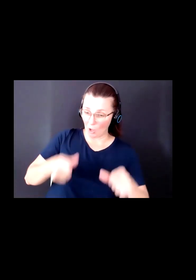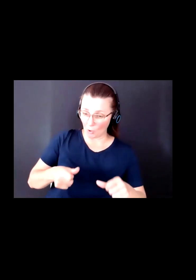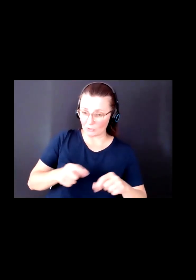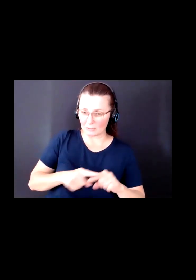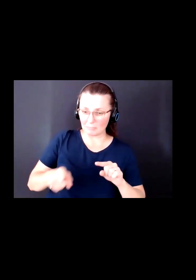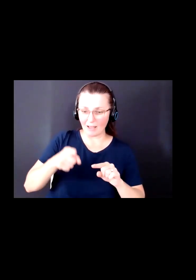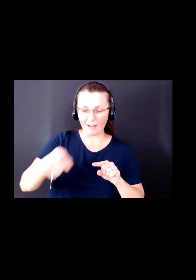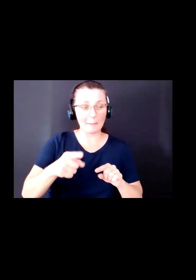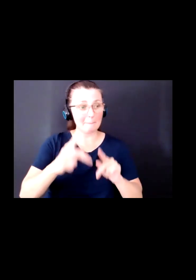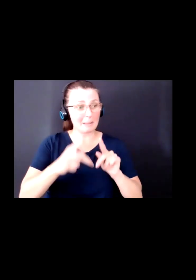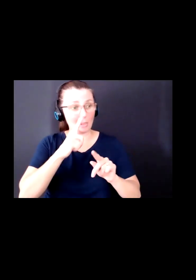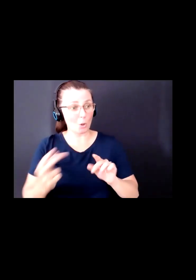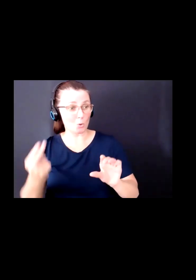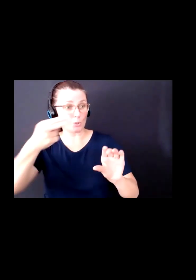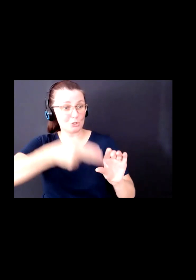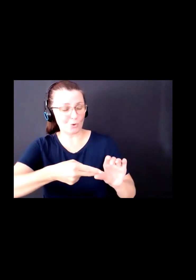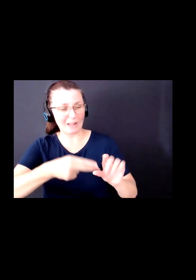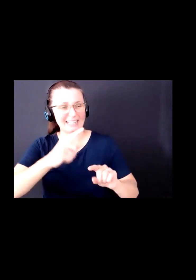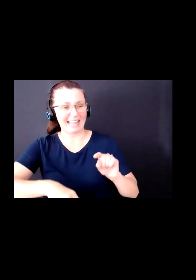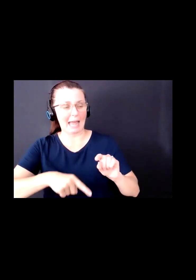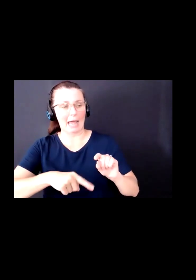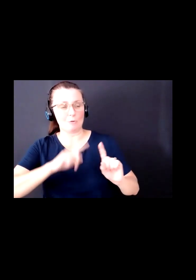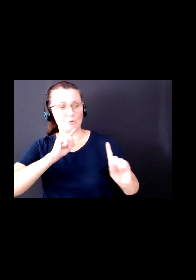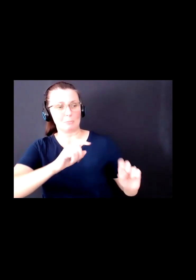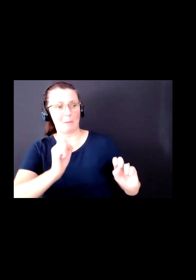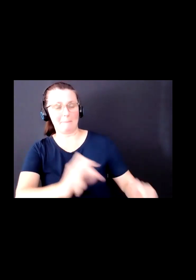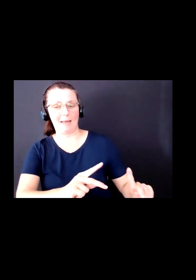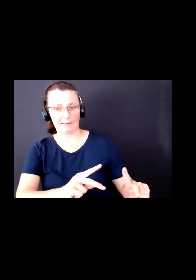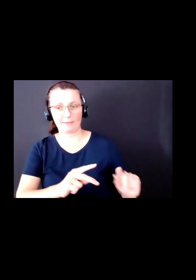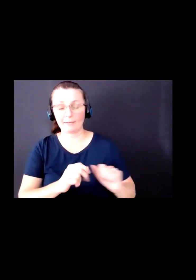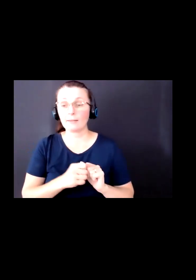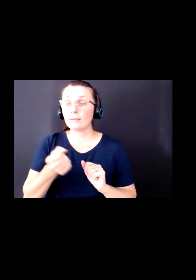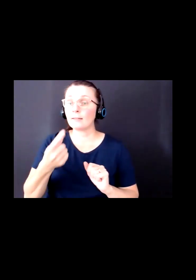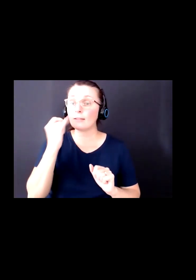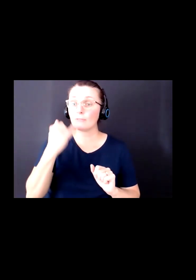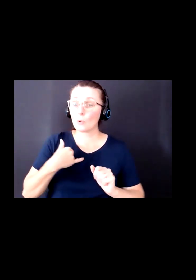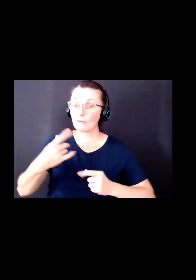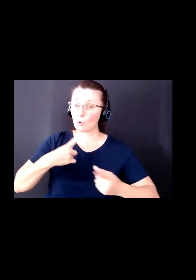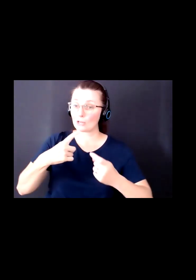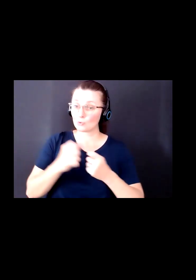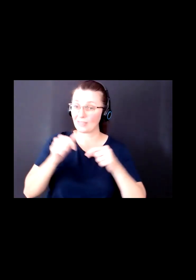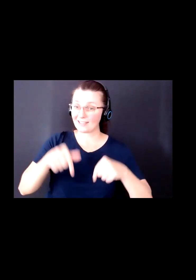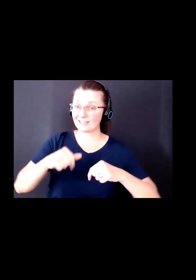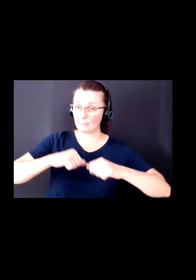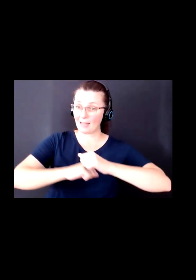So first, if you have any questions about interacting with this platform, or you're having technical difficulties, please refer to the